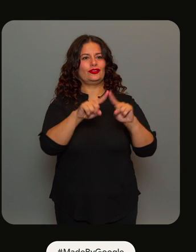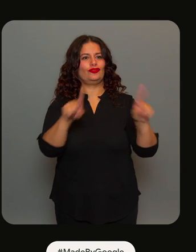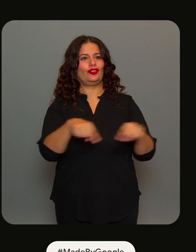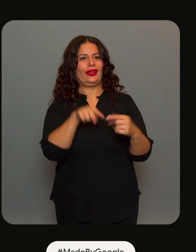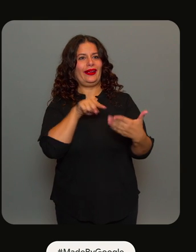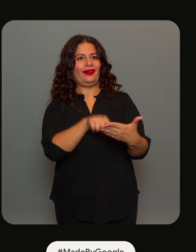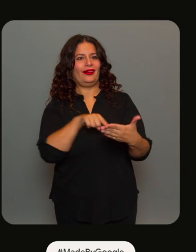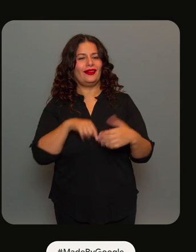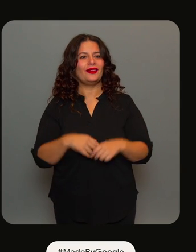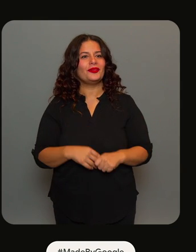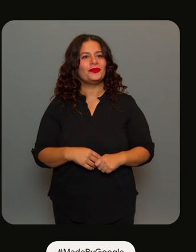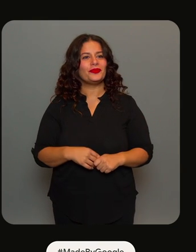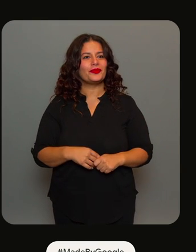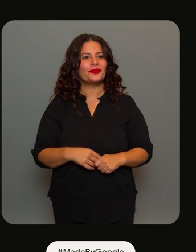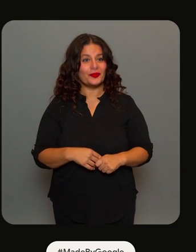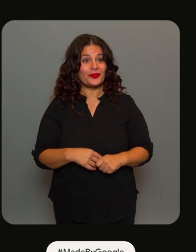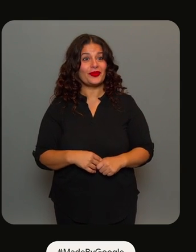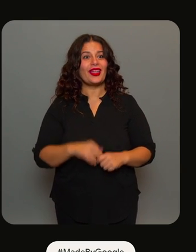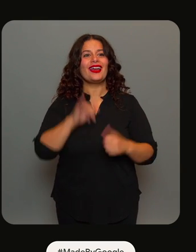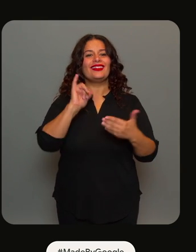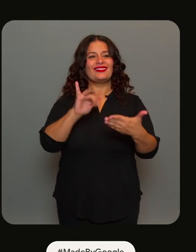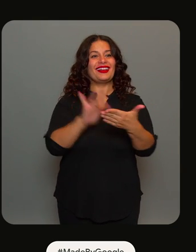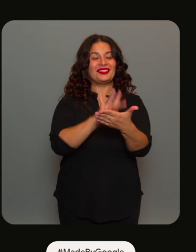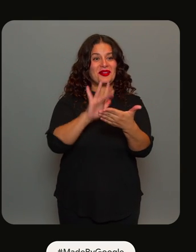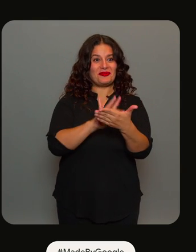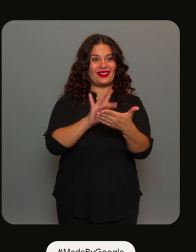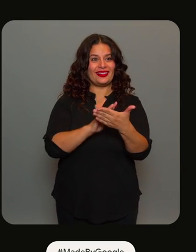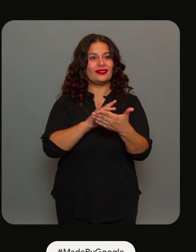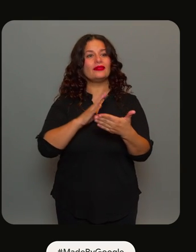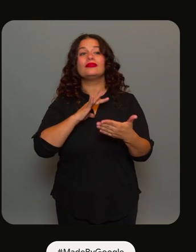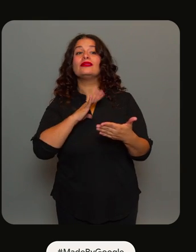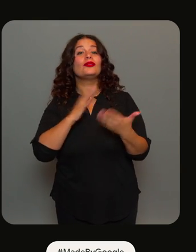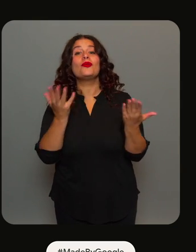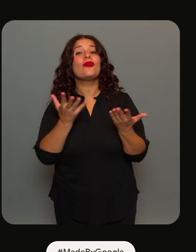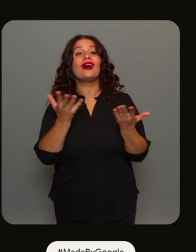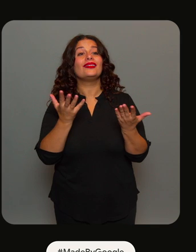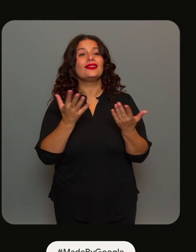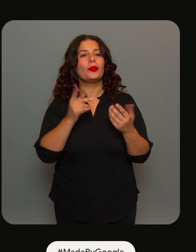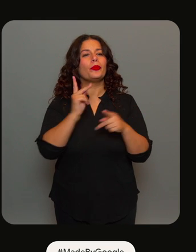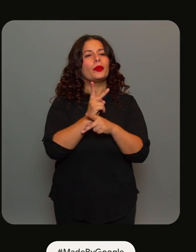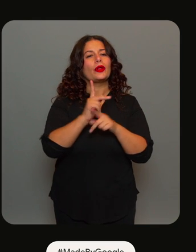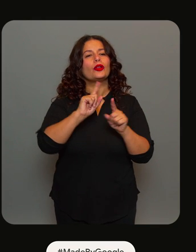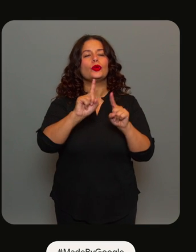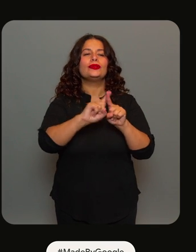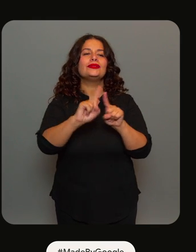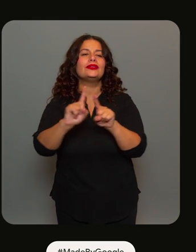Now, one of the best things about tablets is that people use them in so many different ways.